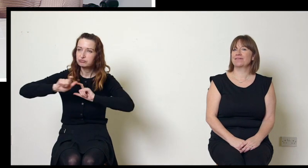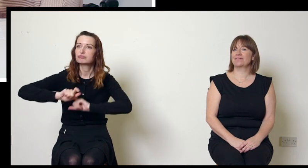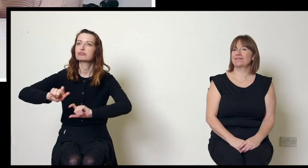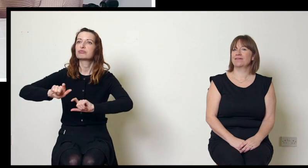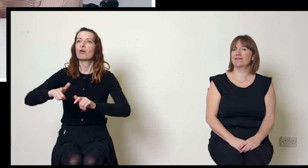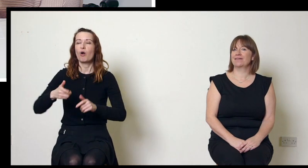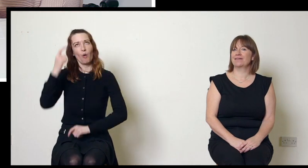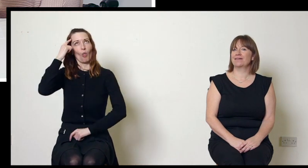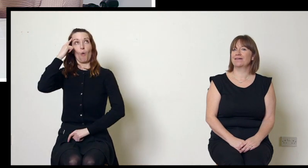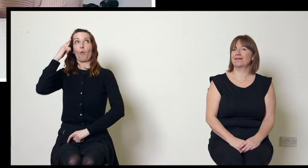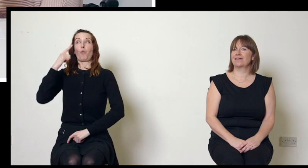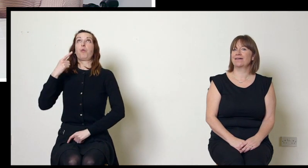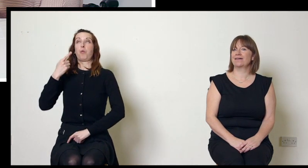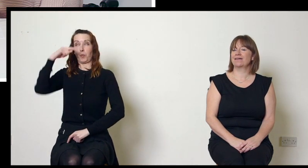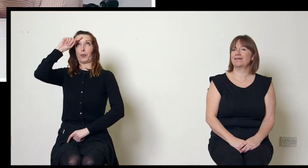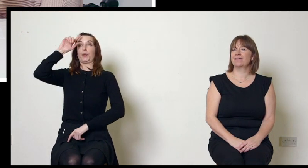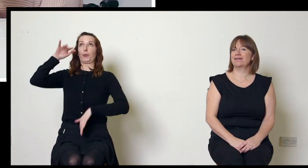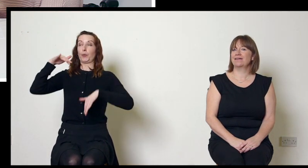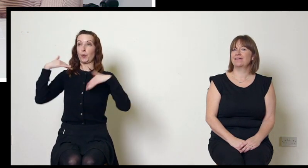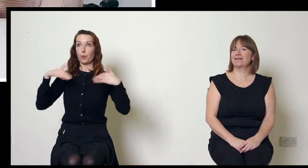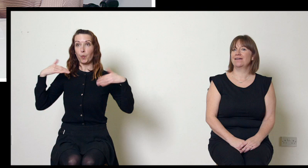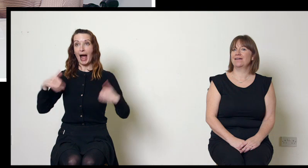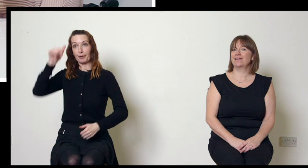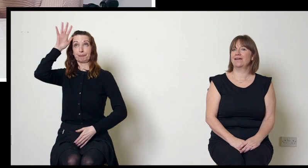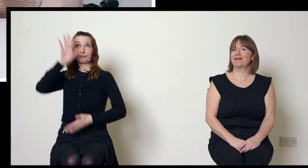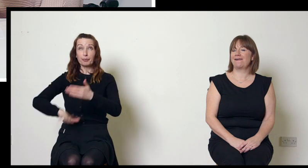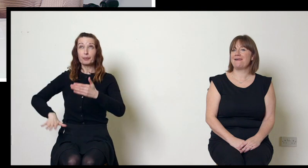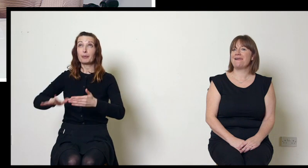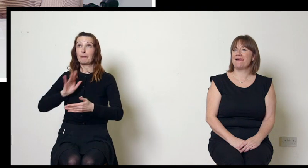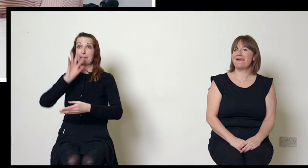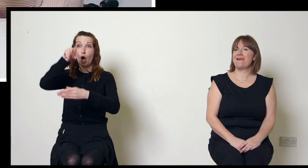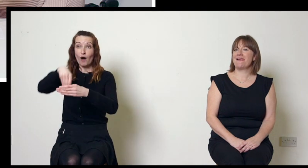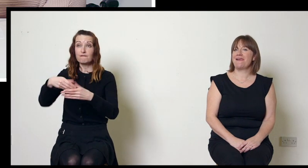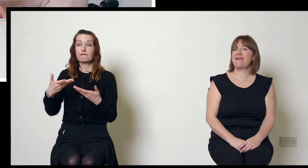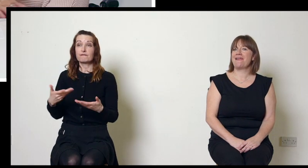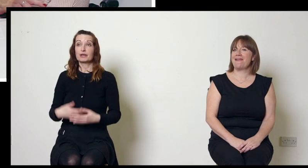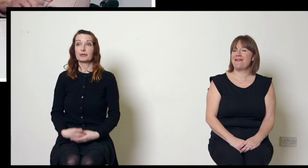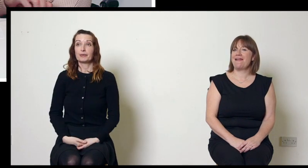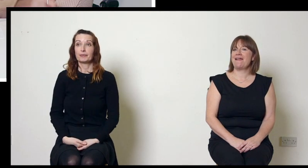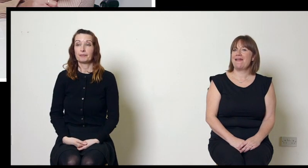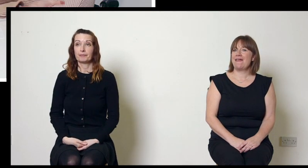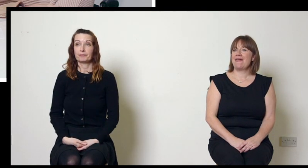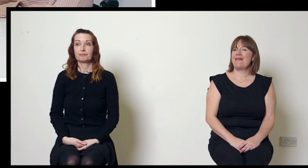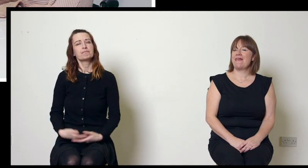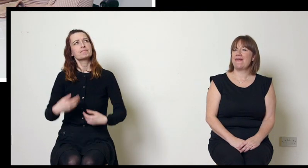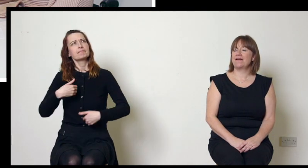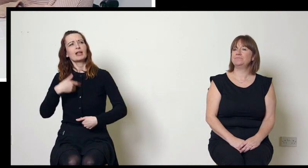I thought that was really wonderful to experience and be part of. Yeah. What I recognise is that